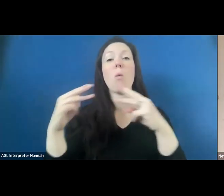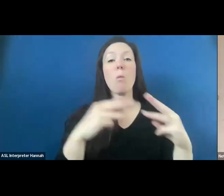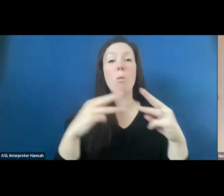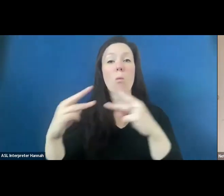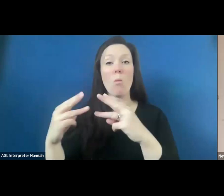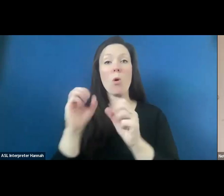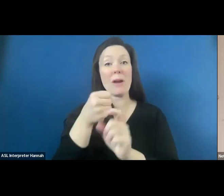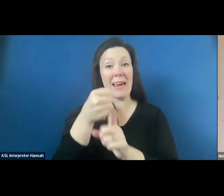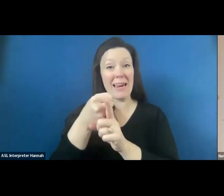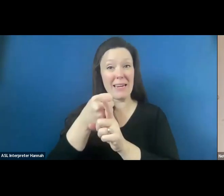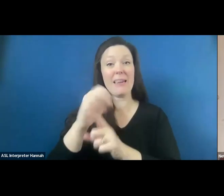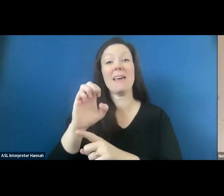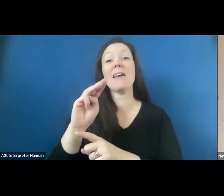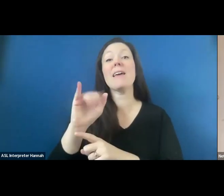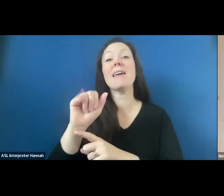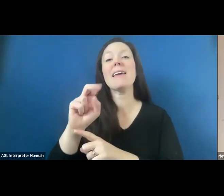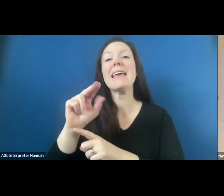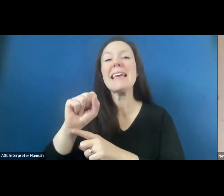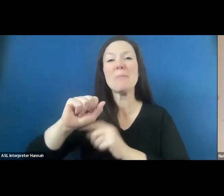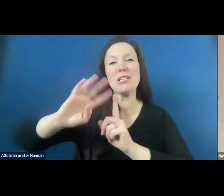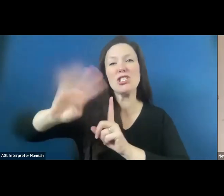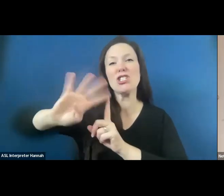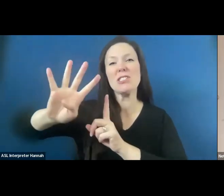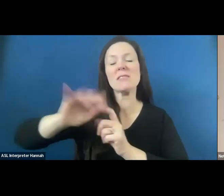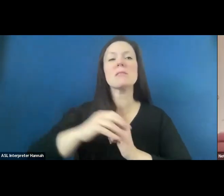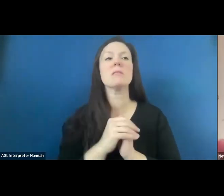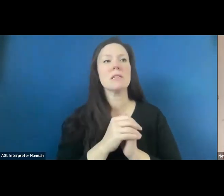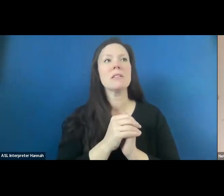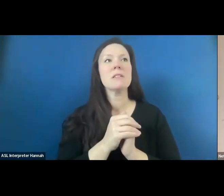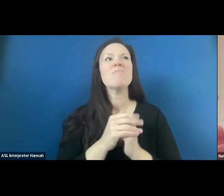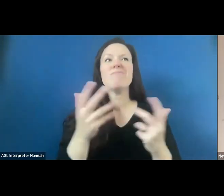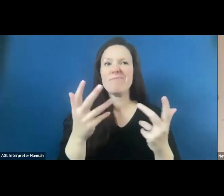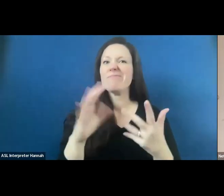emissions is, of course, the destruction of urban centers,